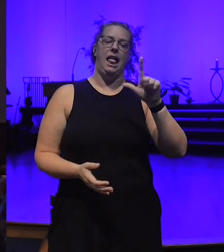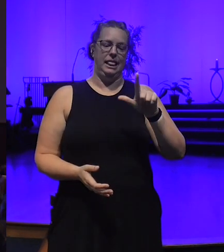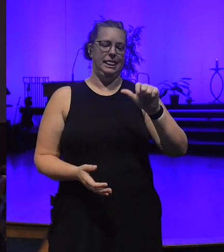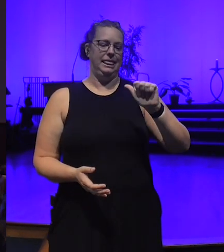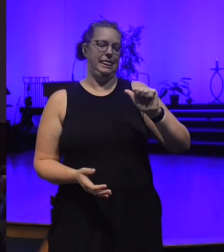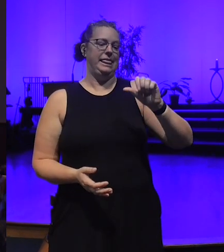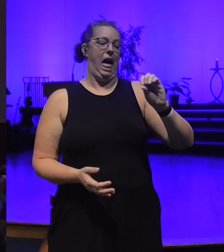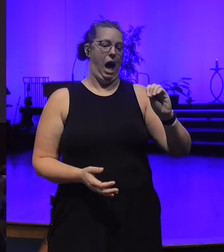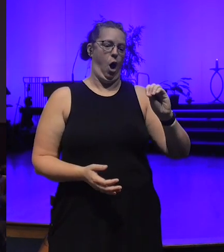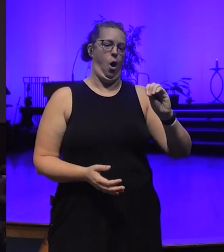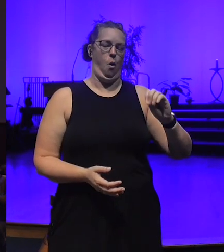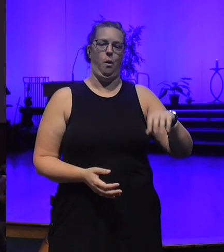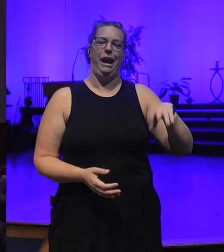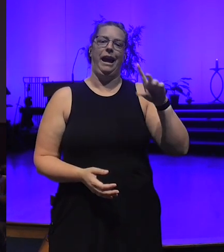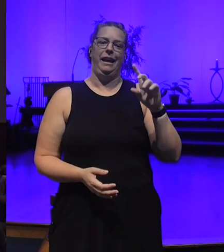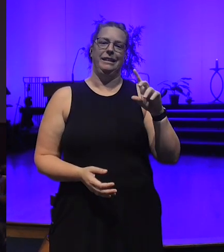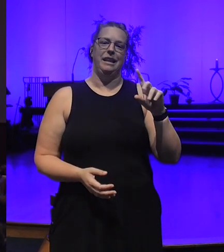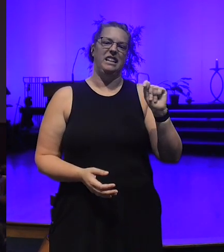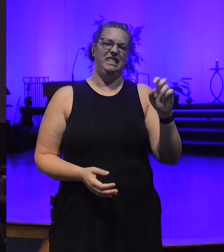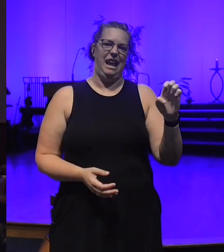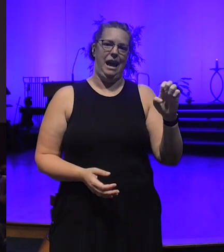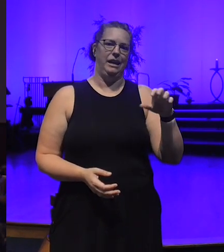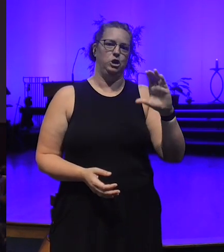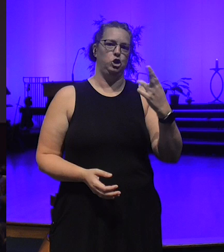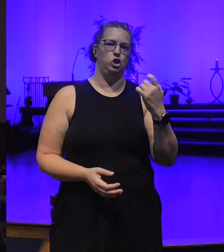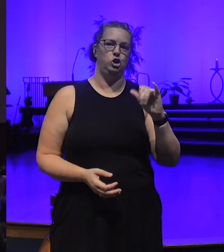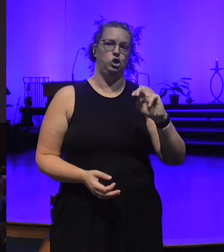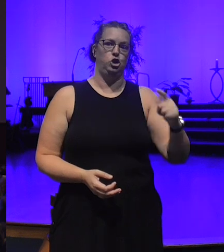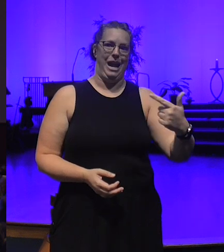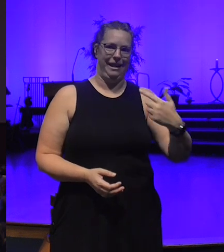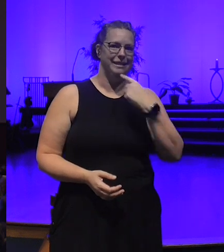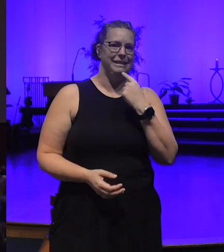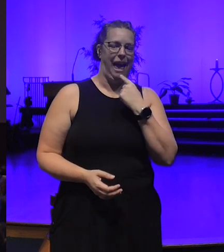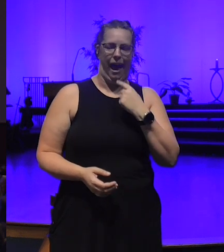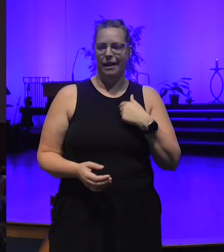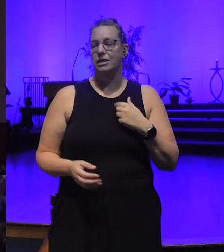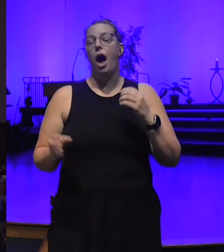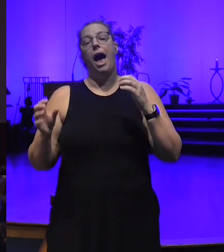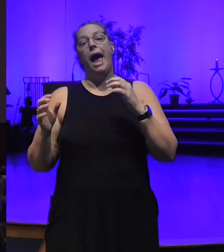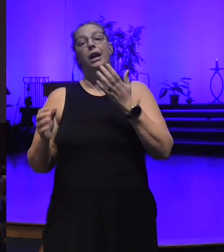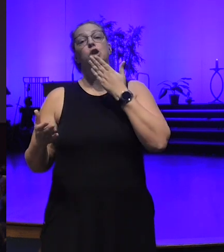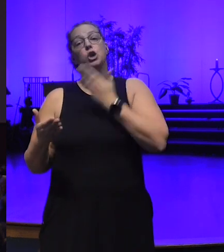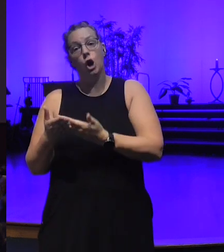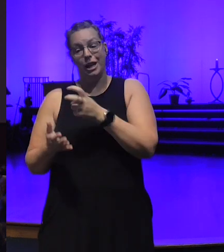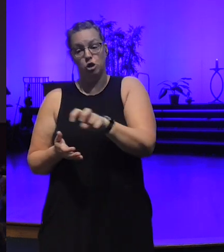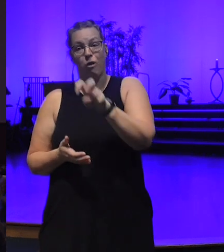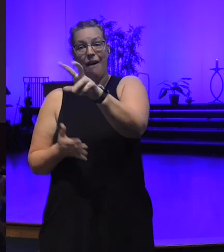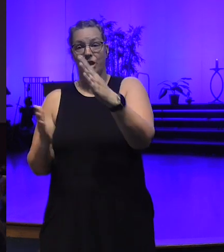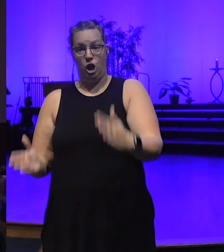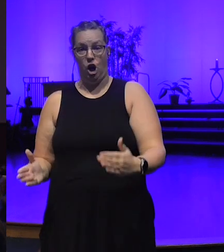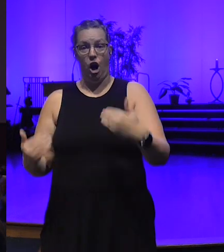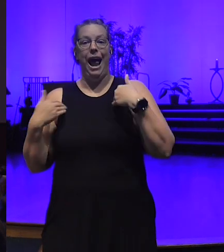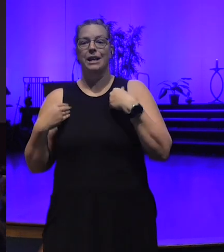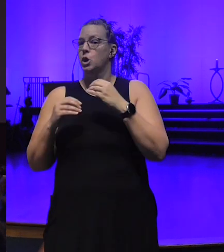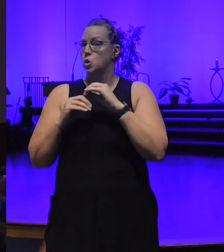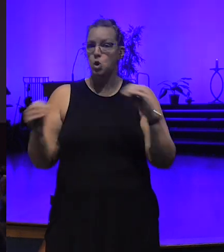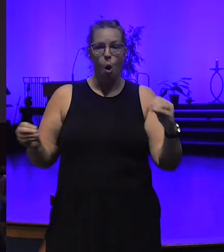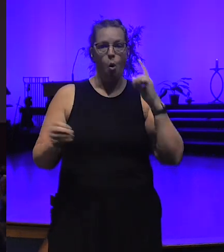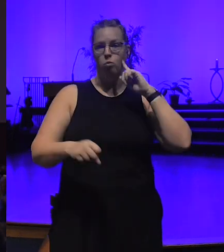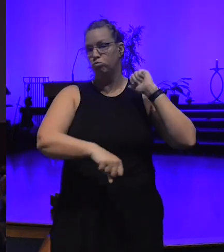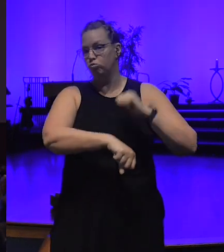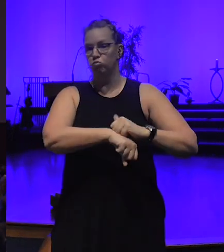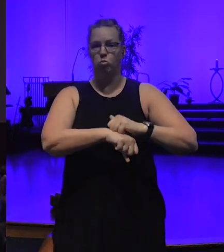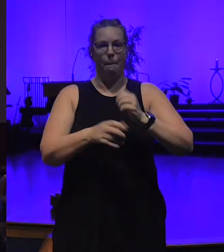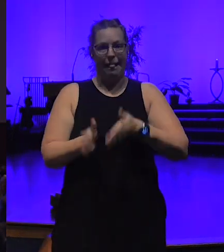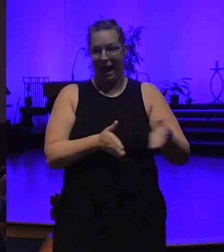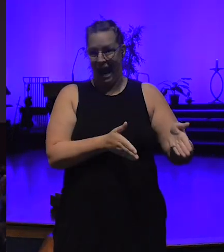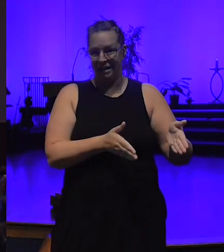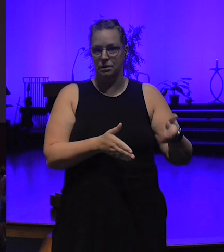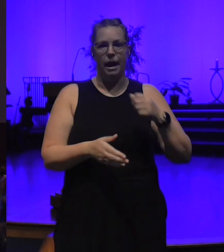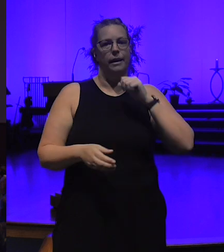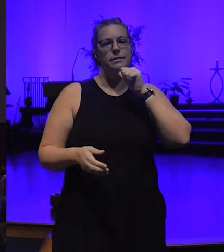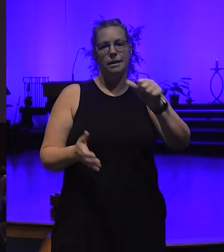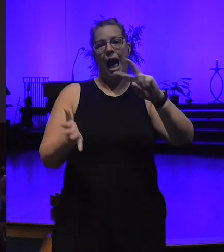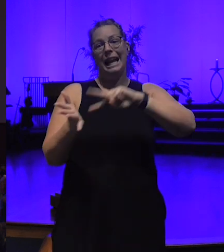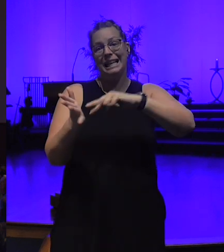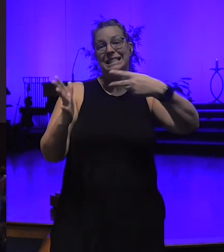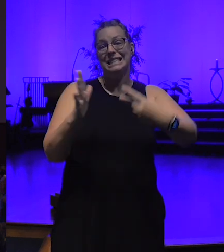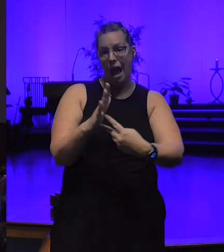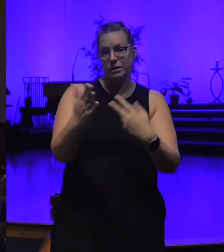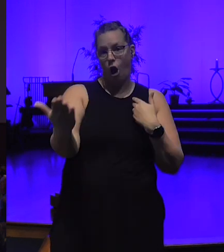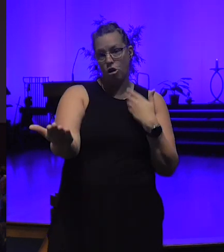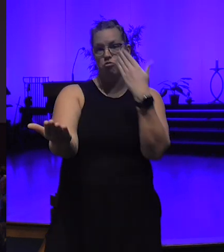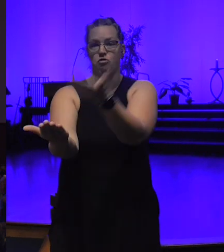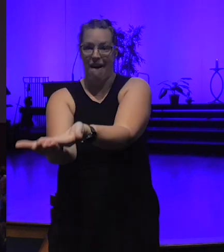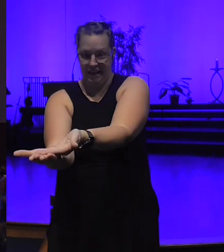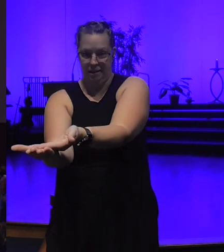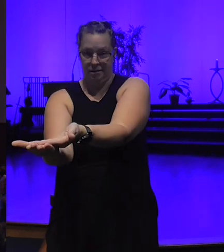tells us a good traveler has no fixed plans and is not intent upon arriving a good traveler has